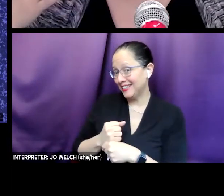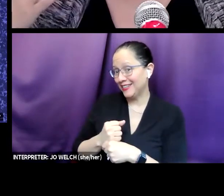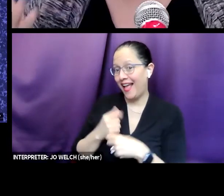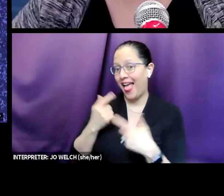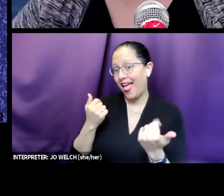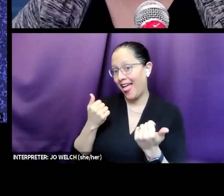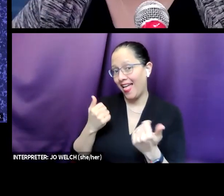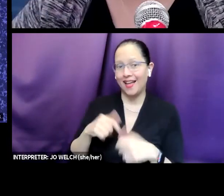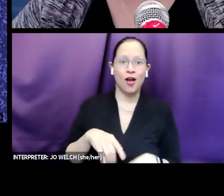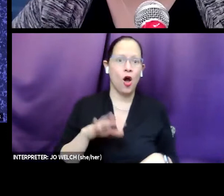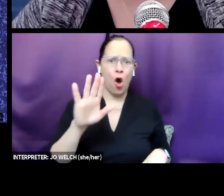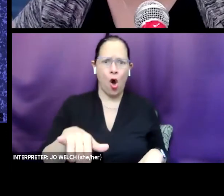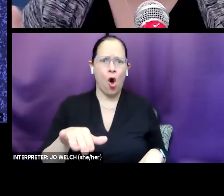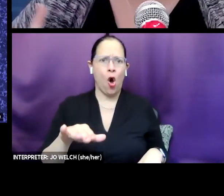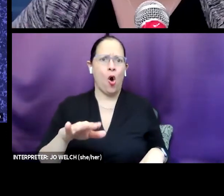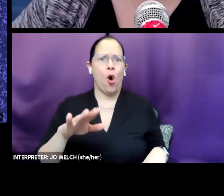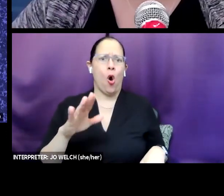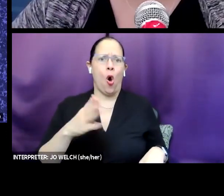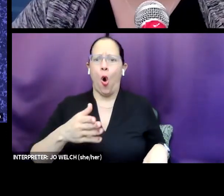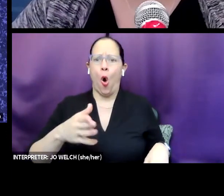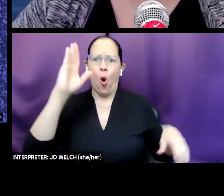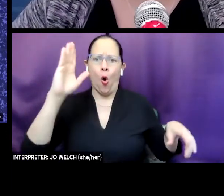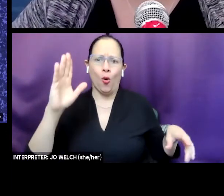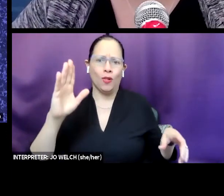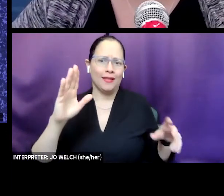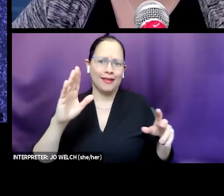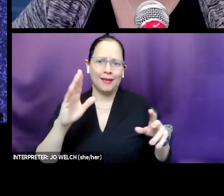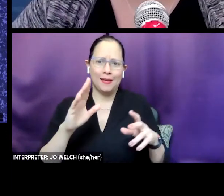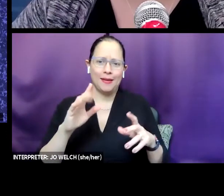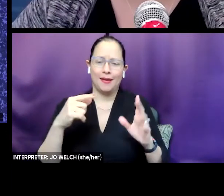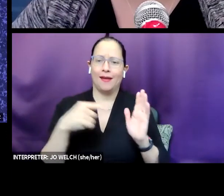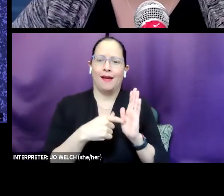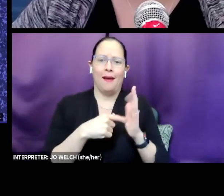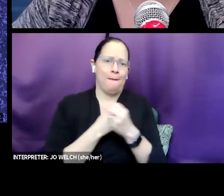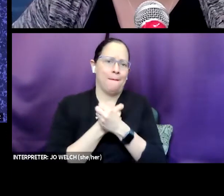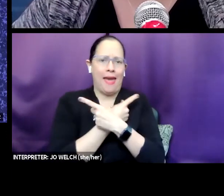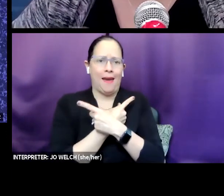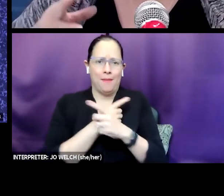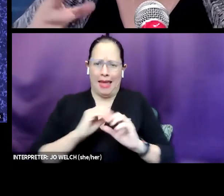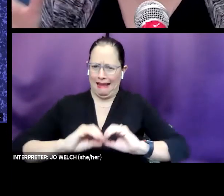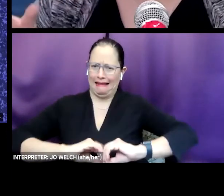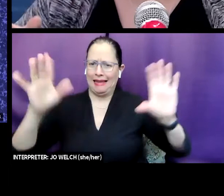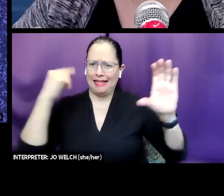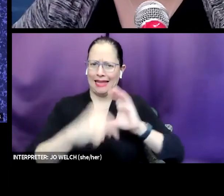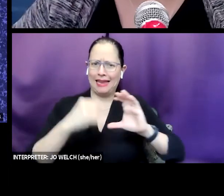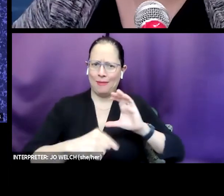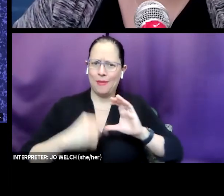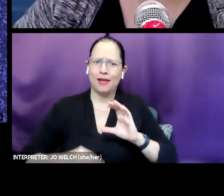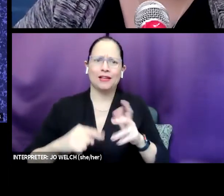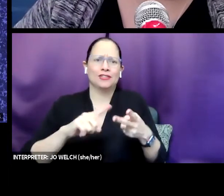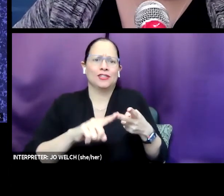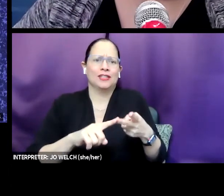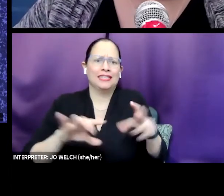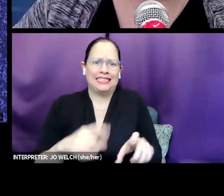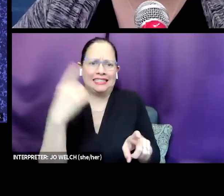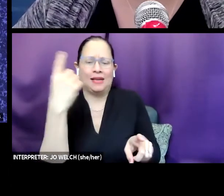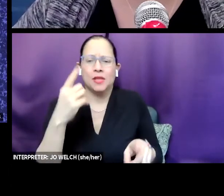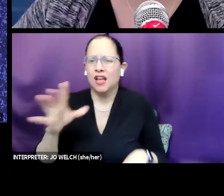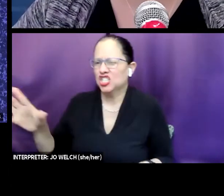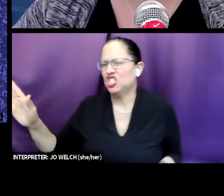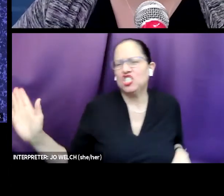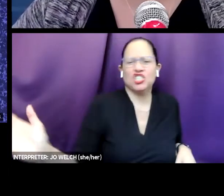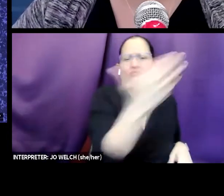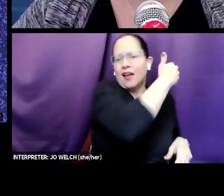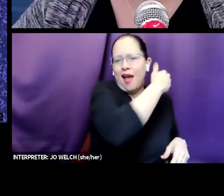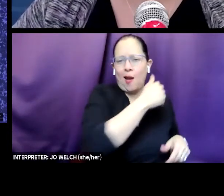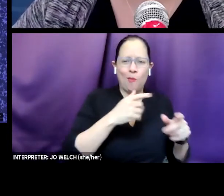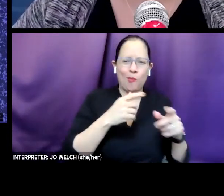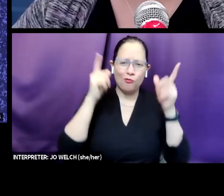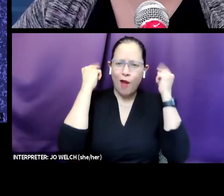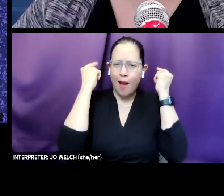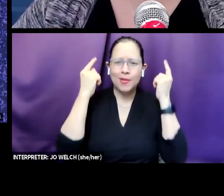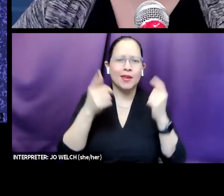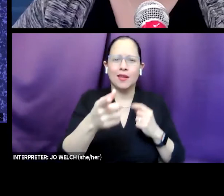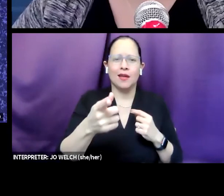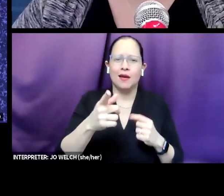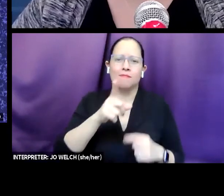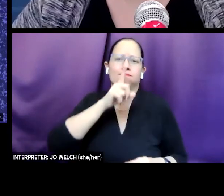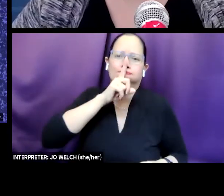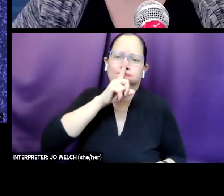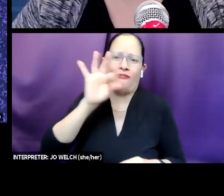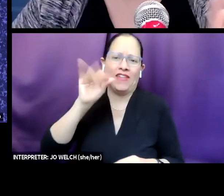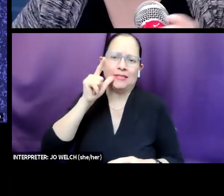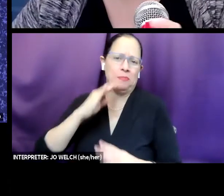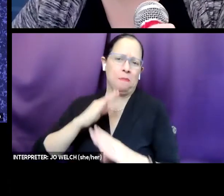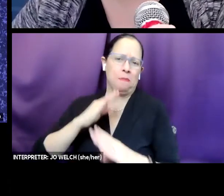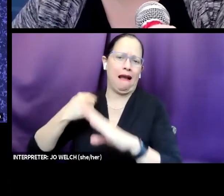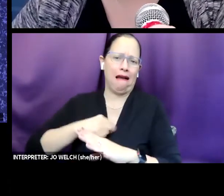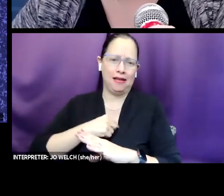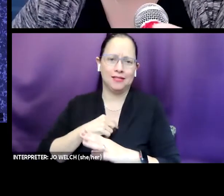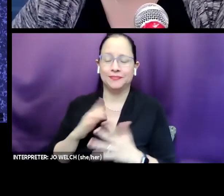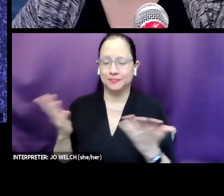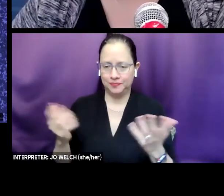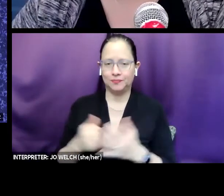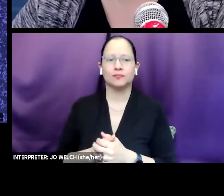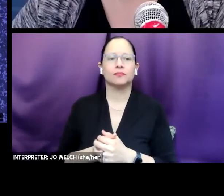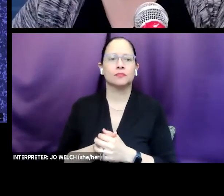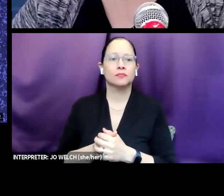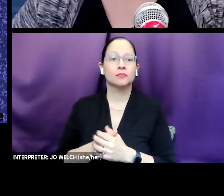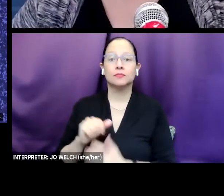Holy bubble Lynskey Batman emails found on 100 Biden laptop prove that Joe Biden, shut up Robin or Facebook or Twitter will erase both of us. And this is because, you know, Andy stone who's a Facebook.